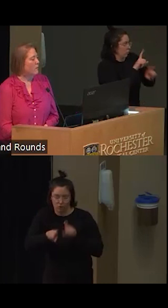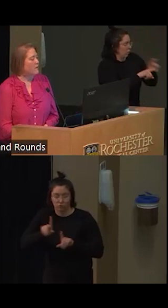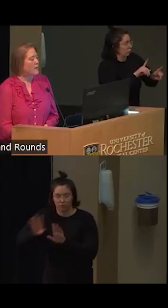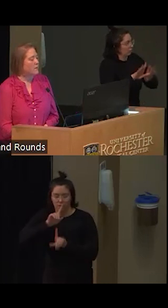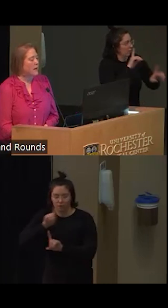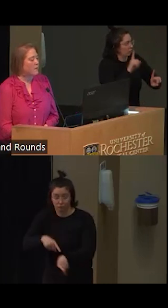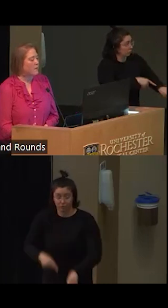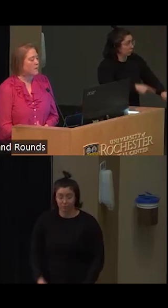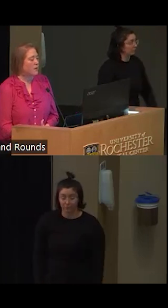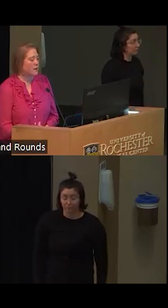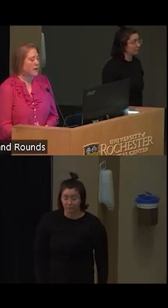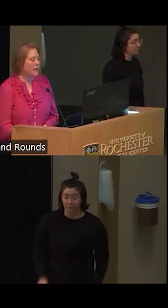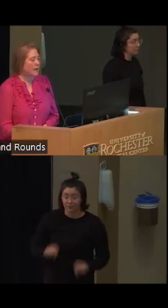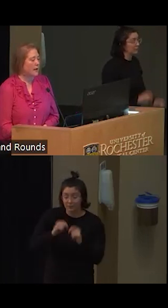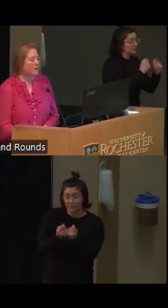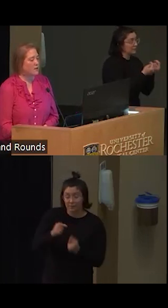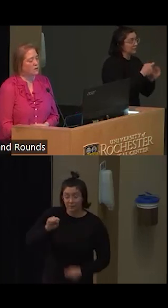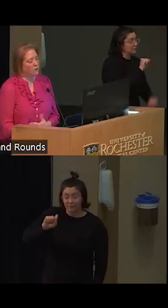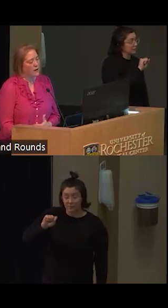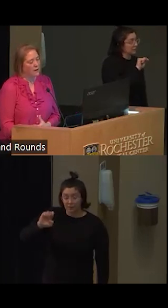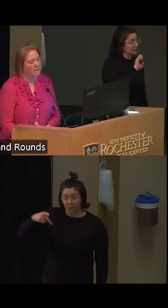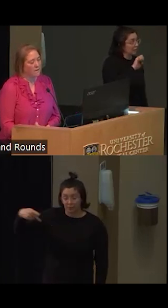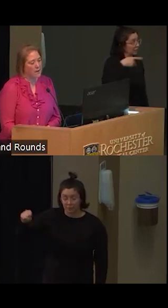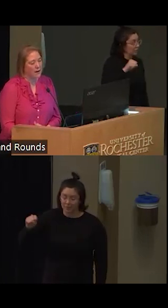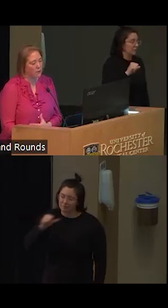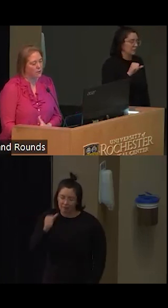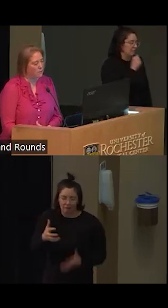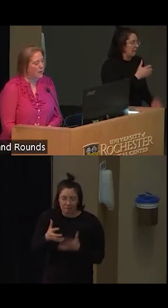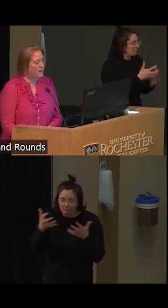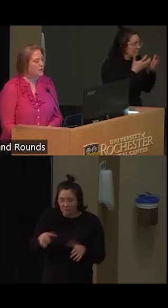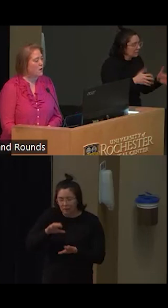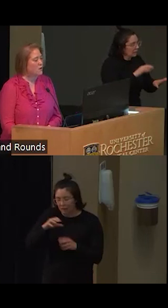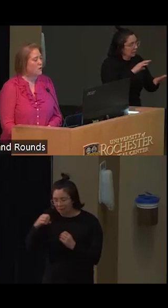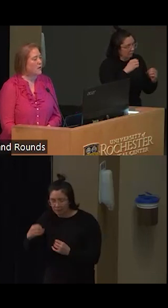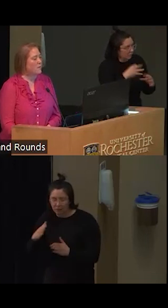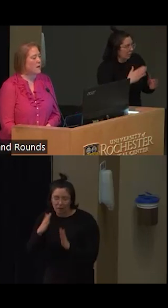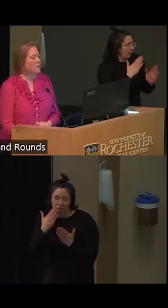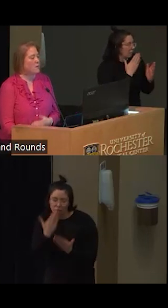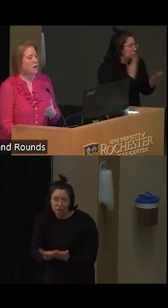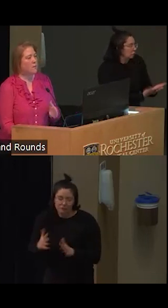um for the team steps we did not get as great a feedback or response so the team steps was